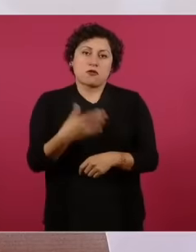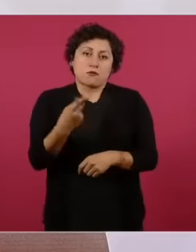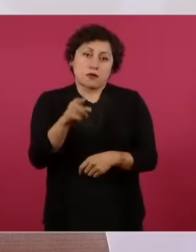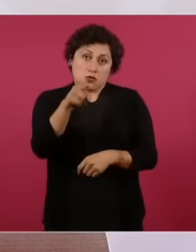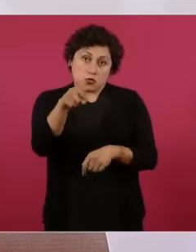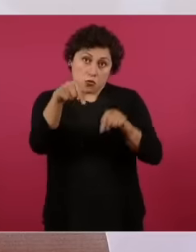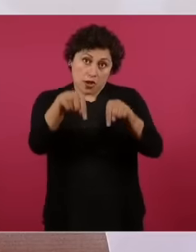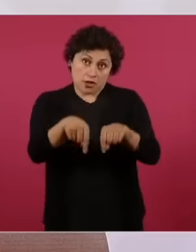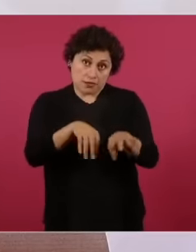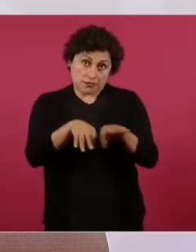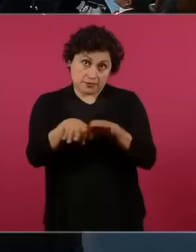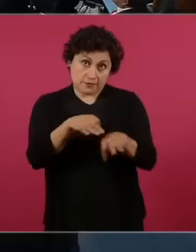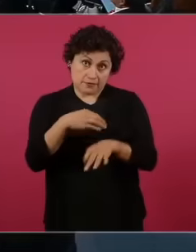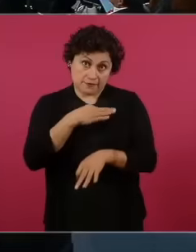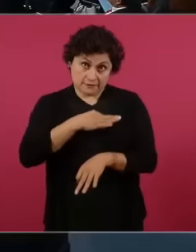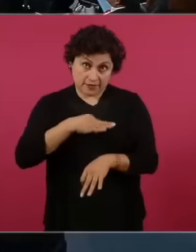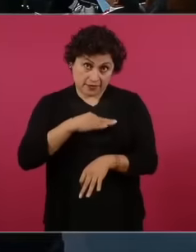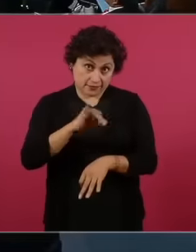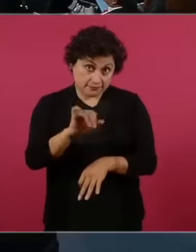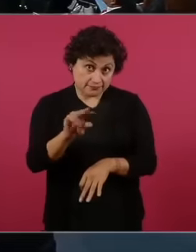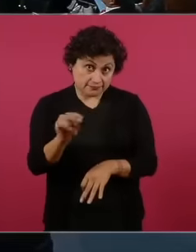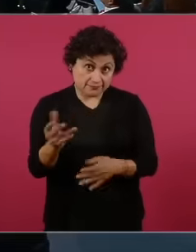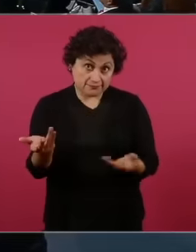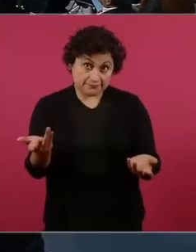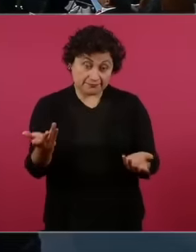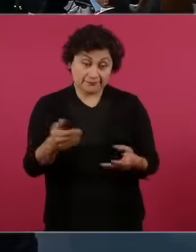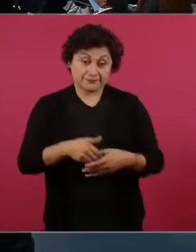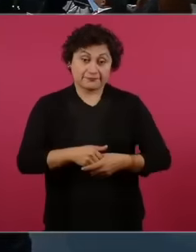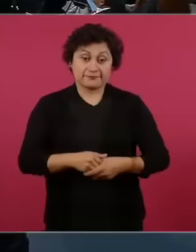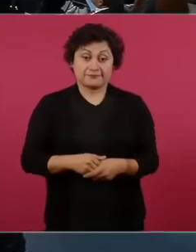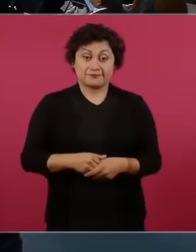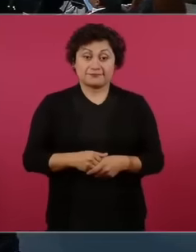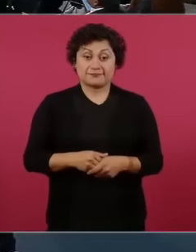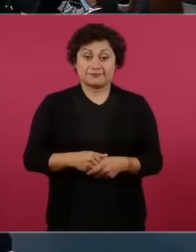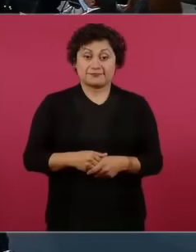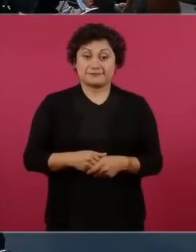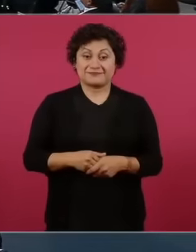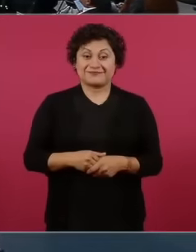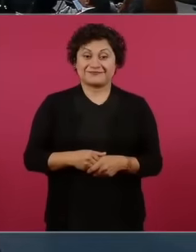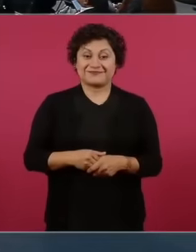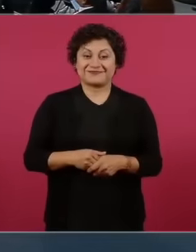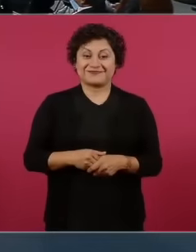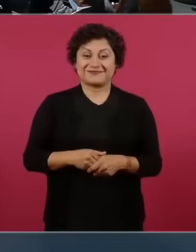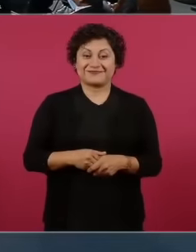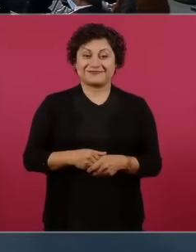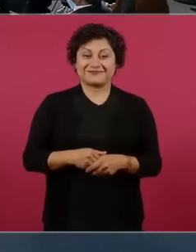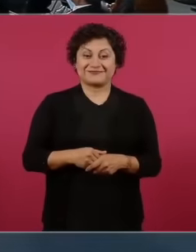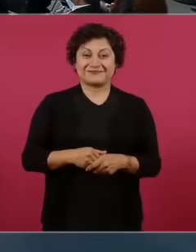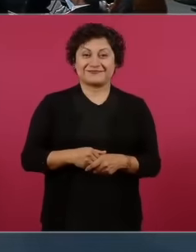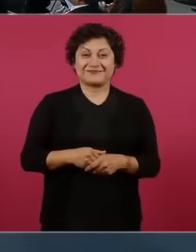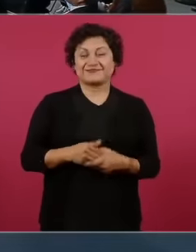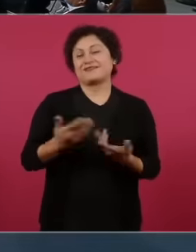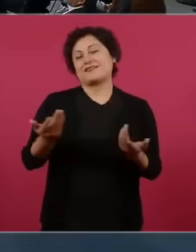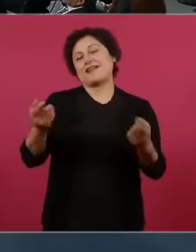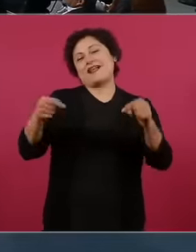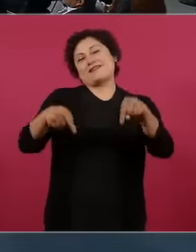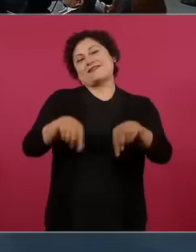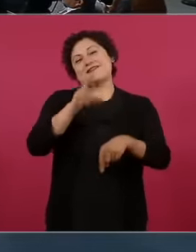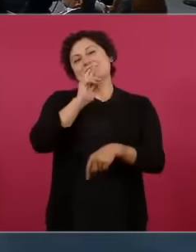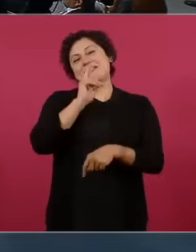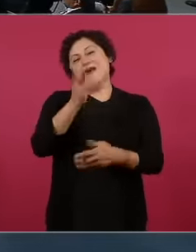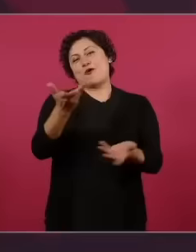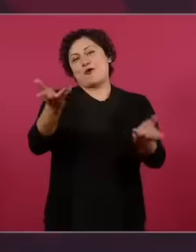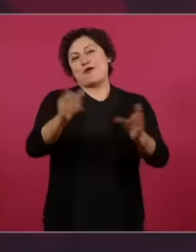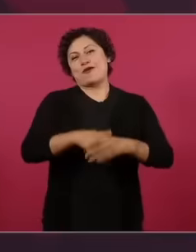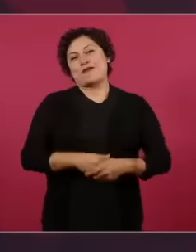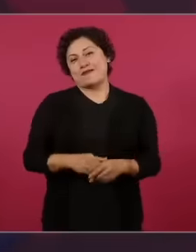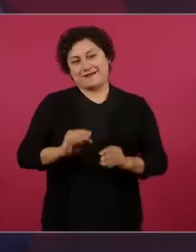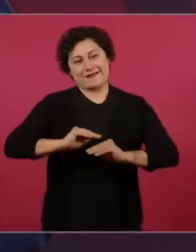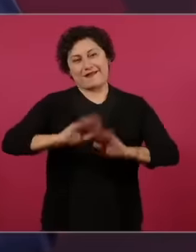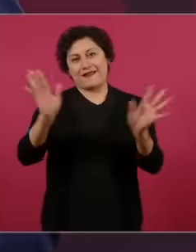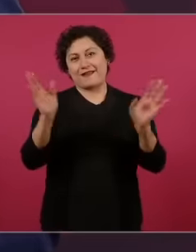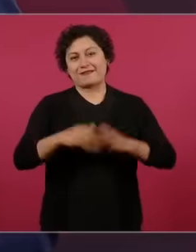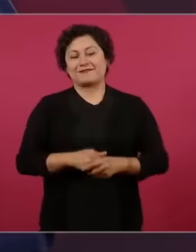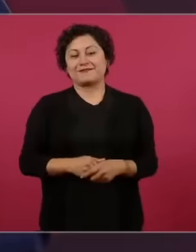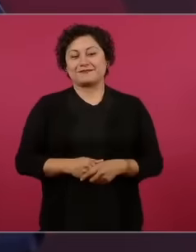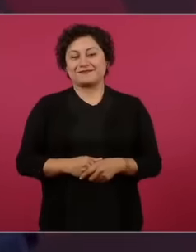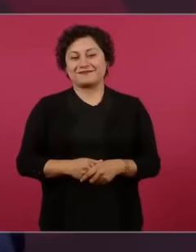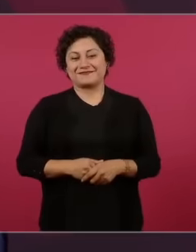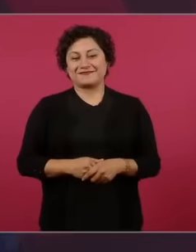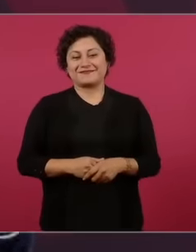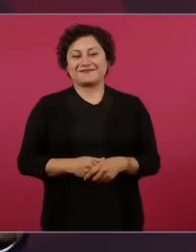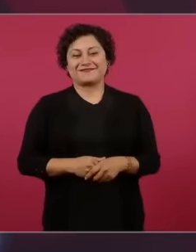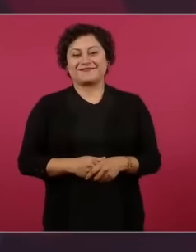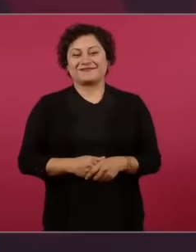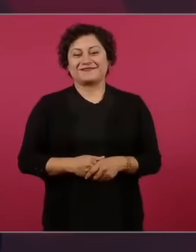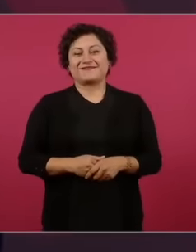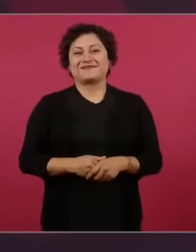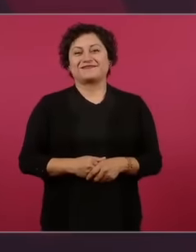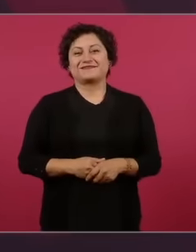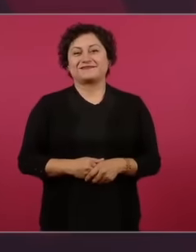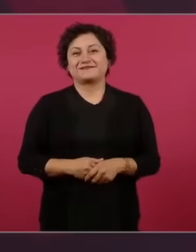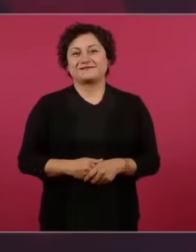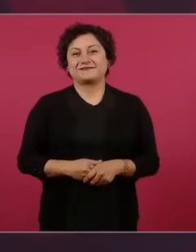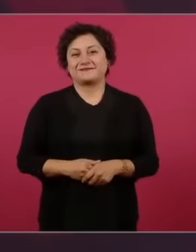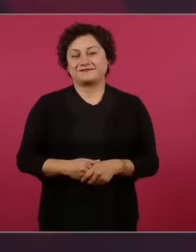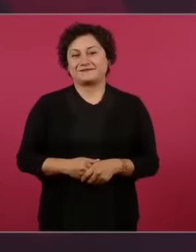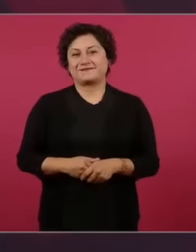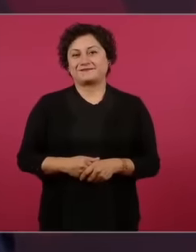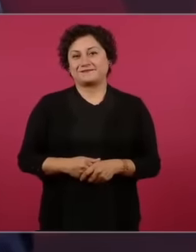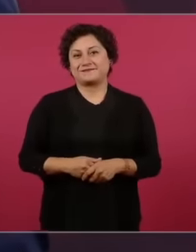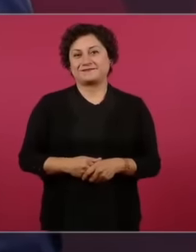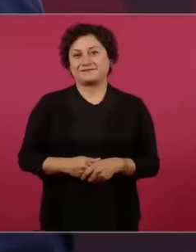No better Here, of course, architects are very good, but to be the Architect